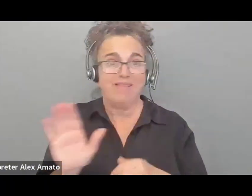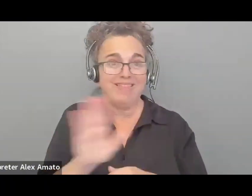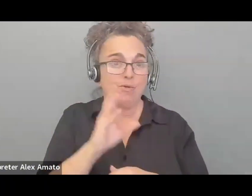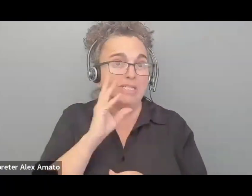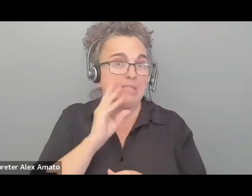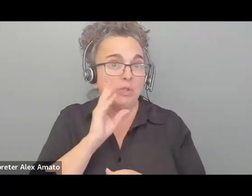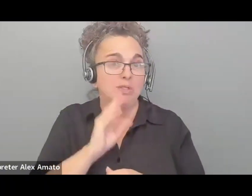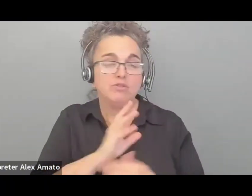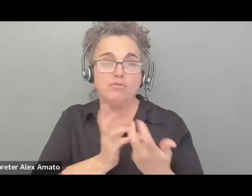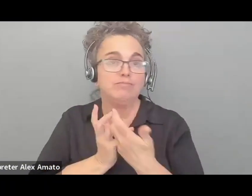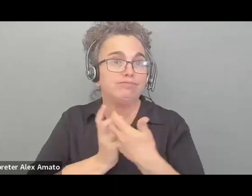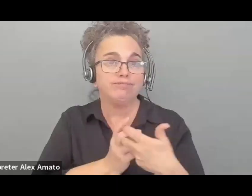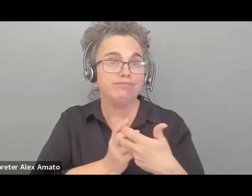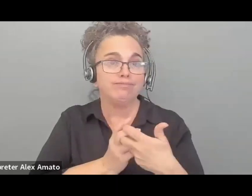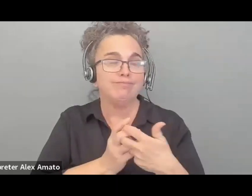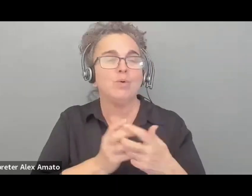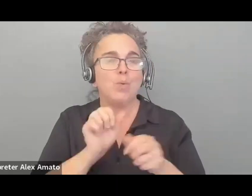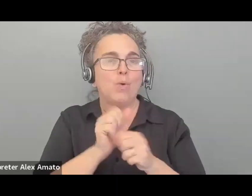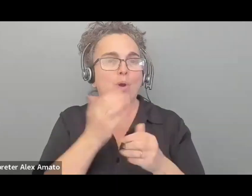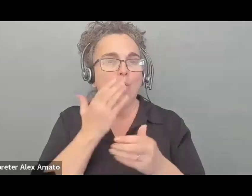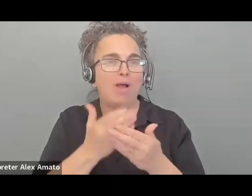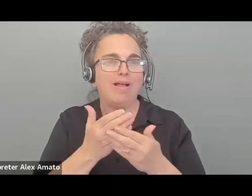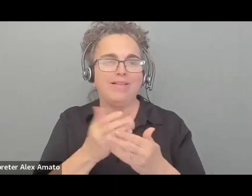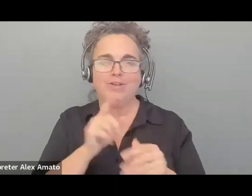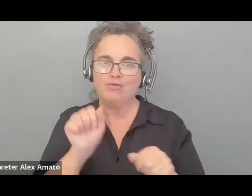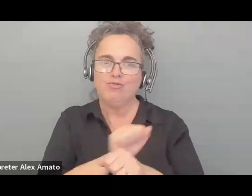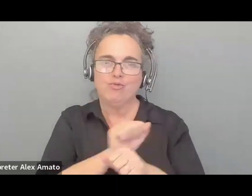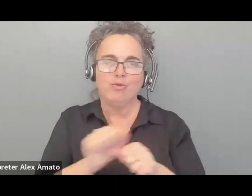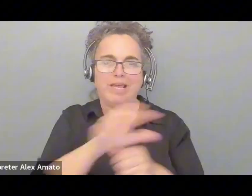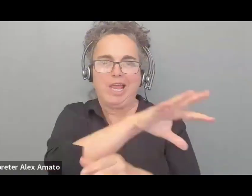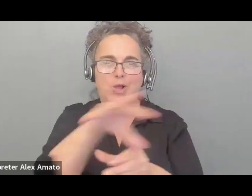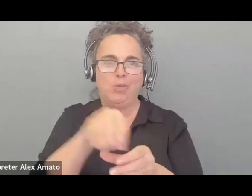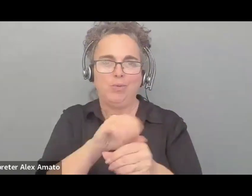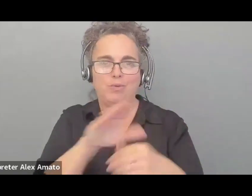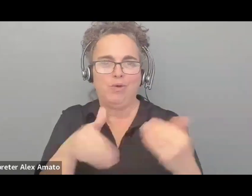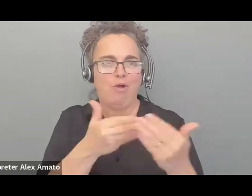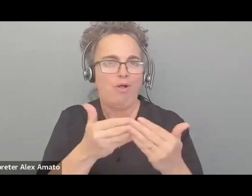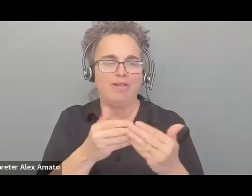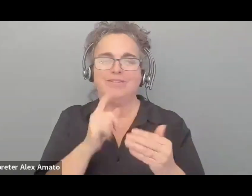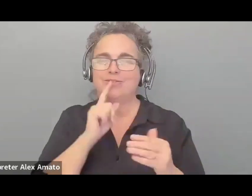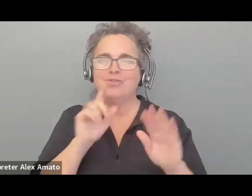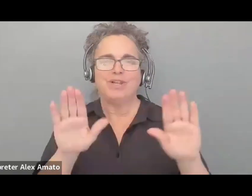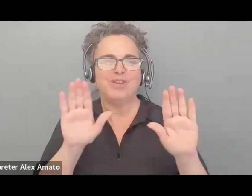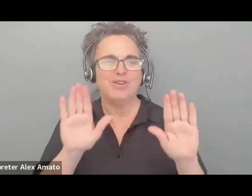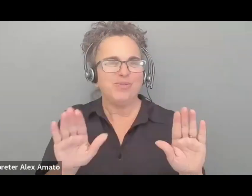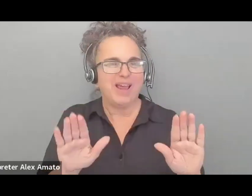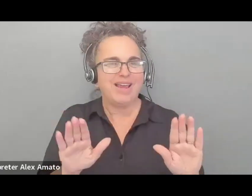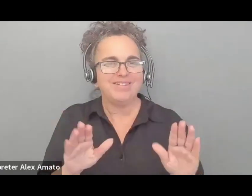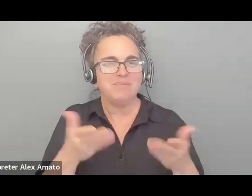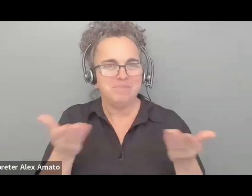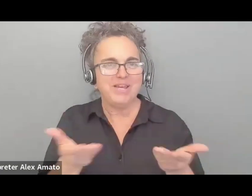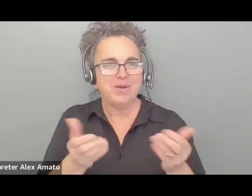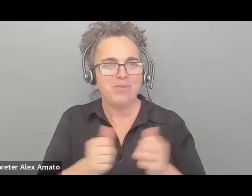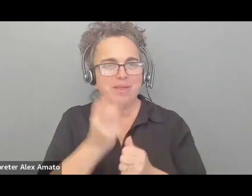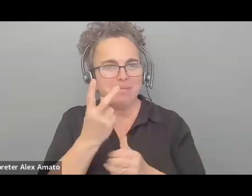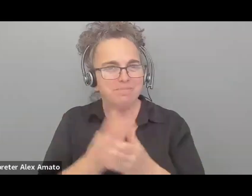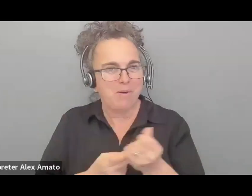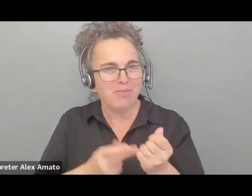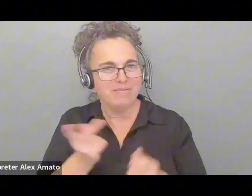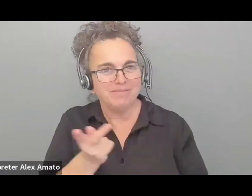and be truly inclusive. So it's really great to be here with the both of you today. I am so honored.